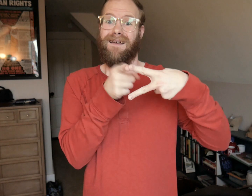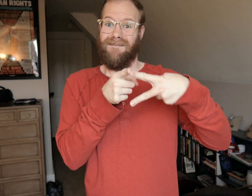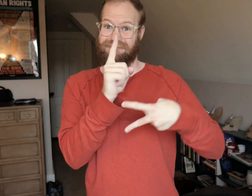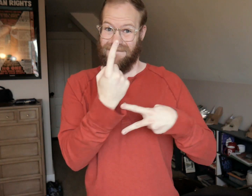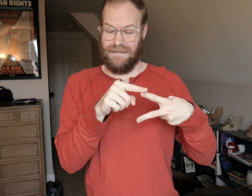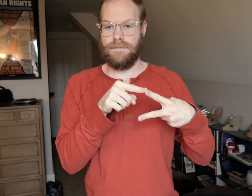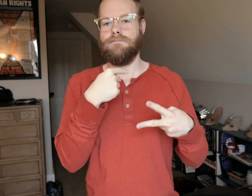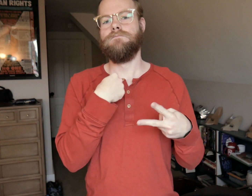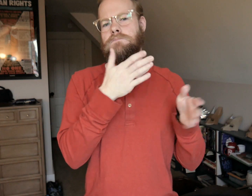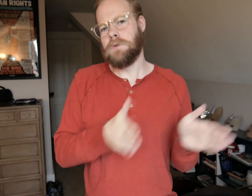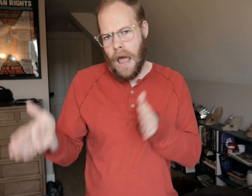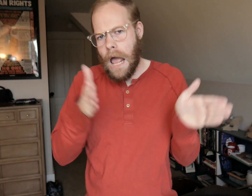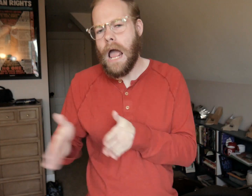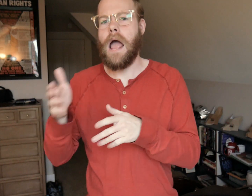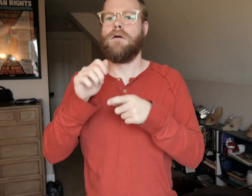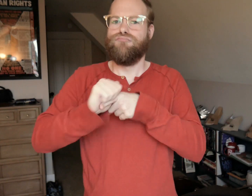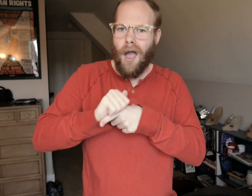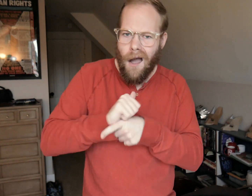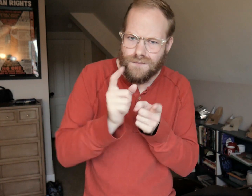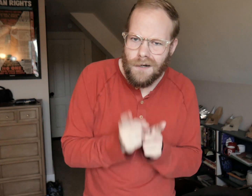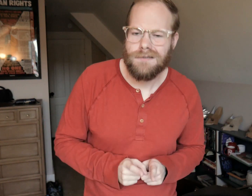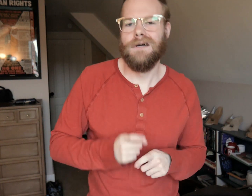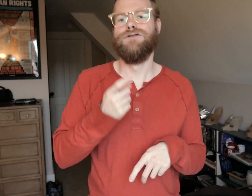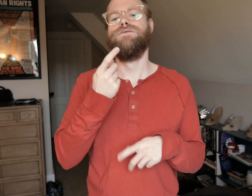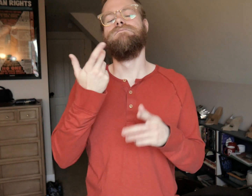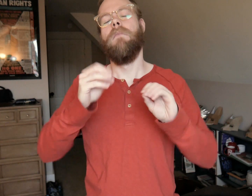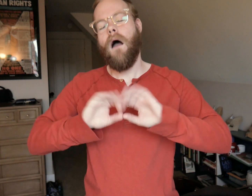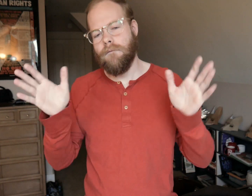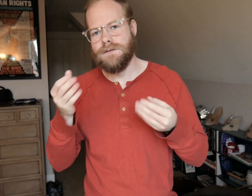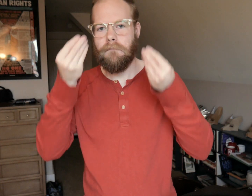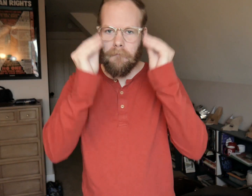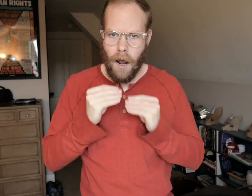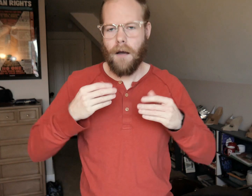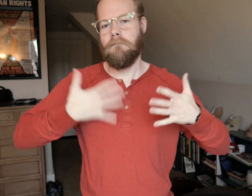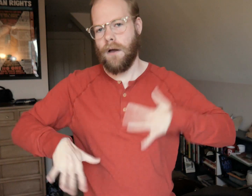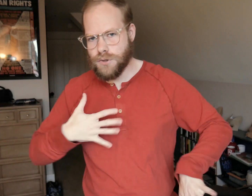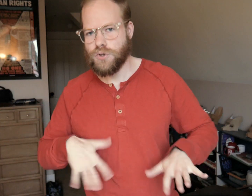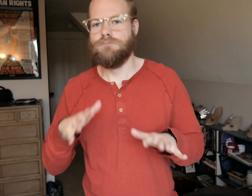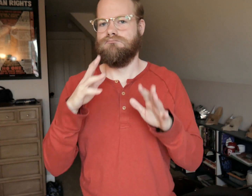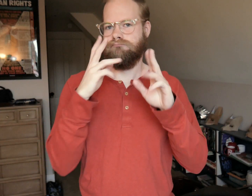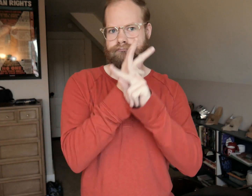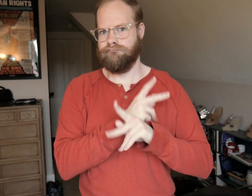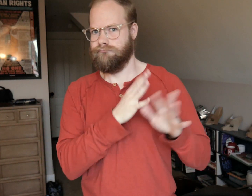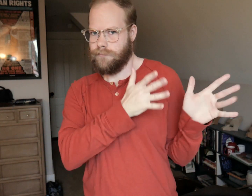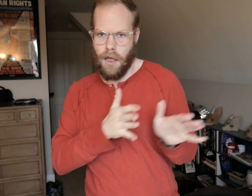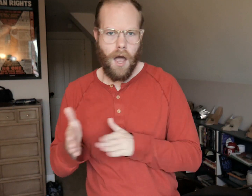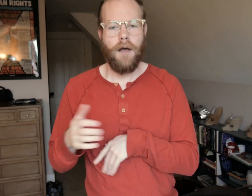For the first one, I planned for a while, practiced my translation, and obviously did make up and costuming for that.